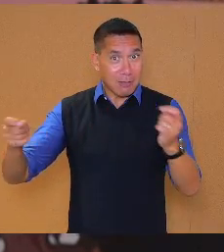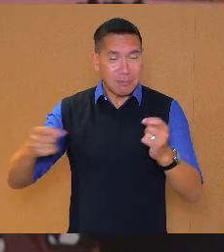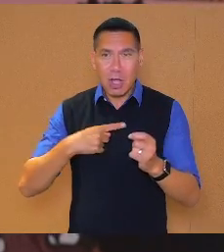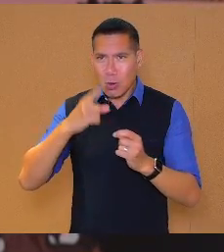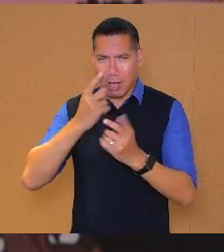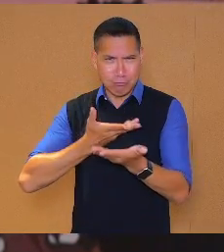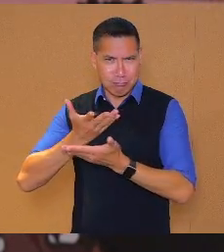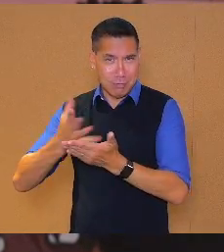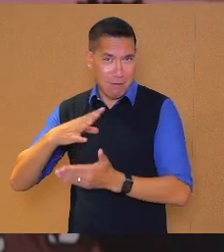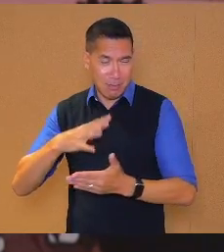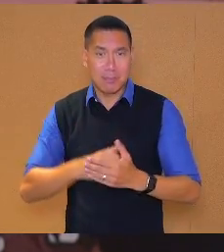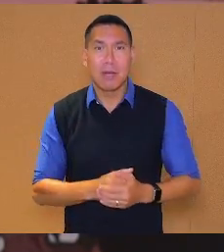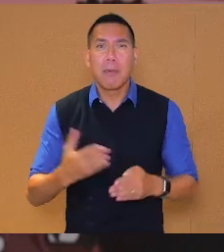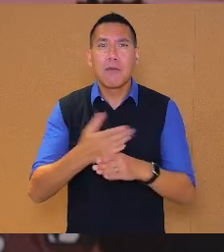No one is getting told off for talking tonight.